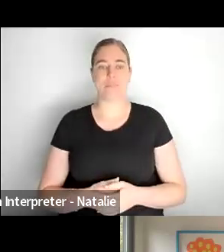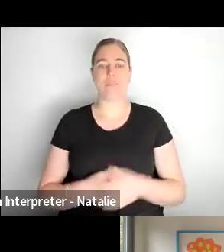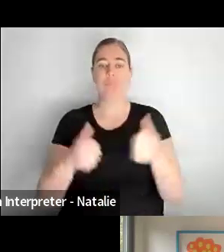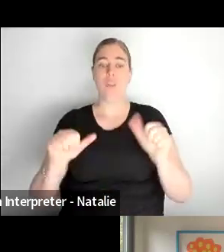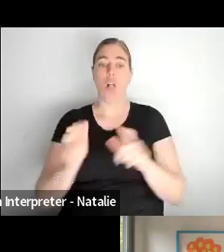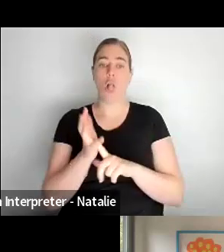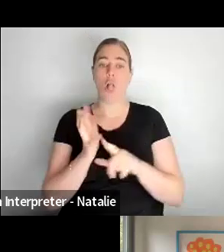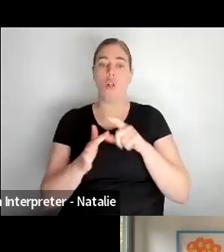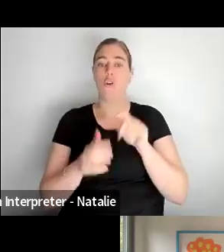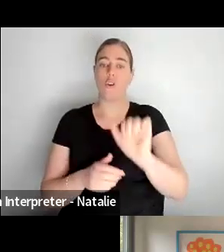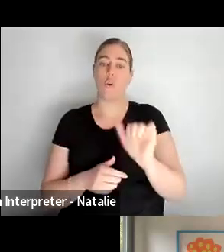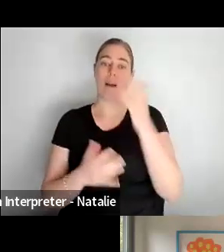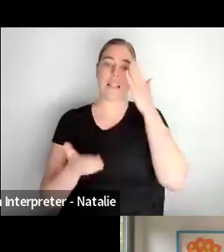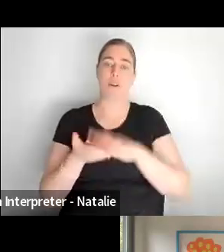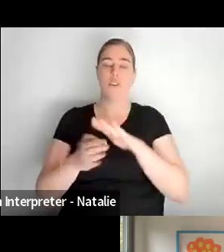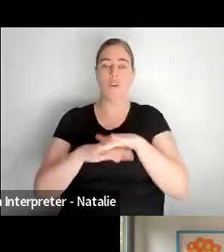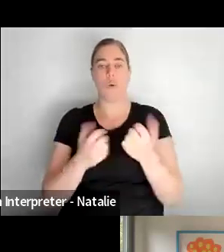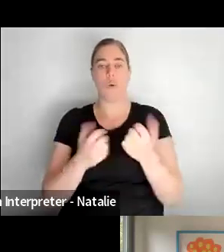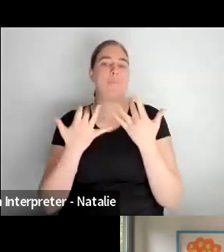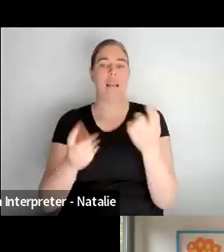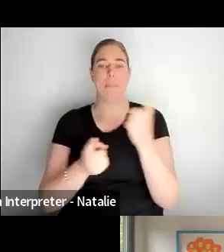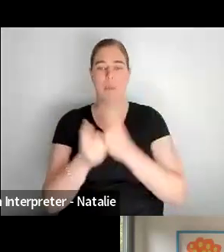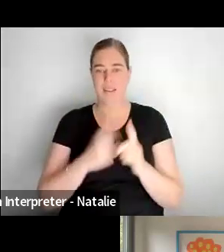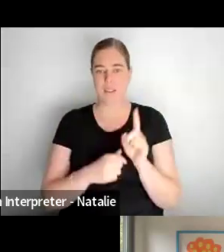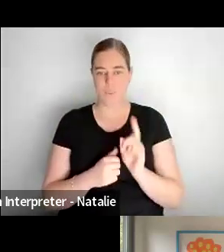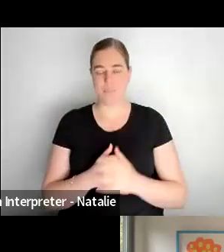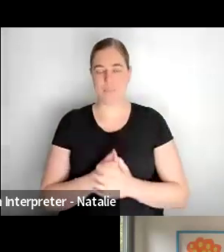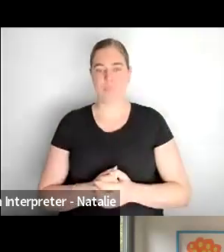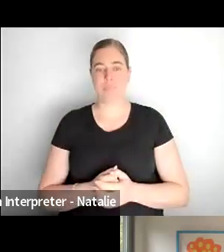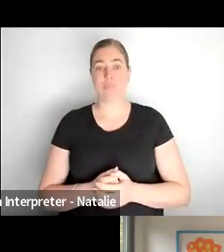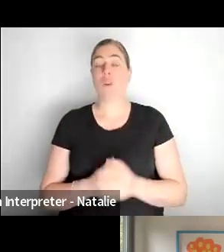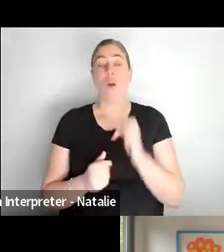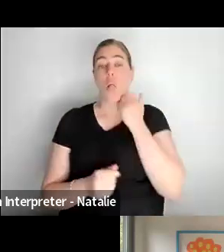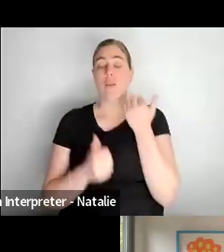of your many meetings? >> They've all been really good.